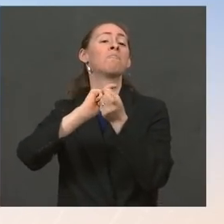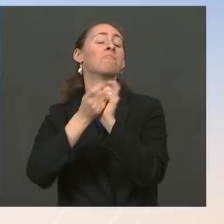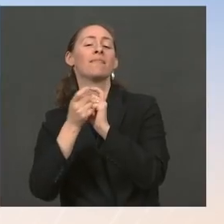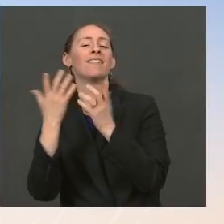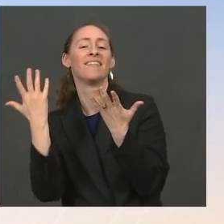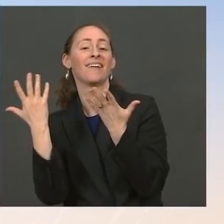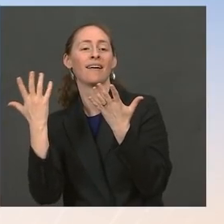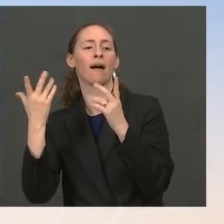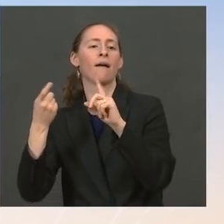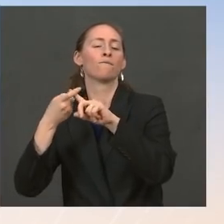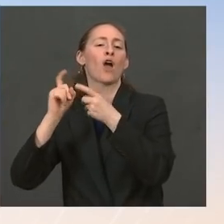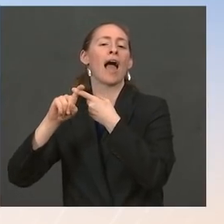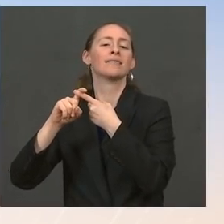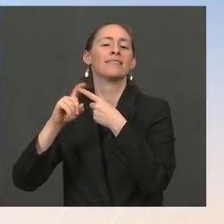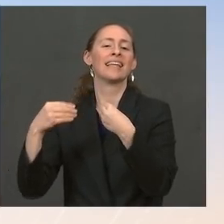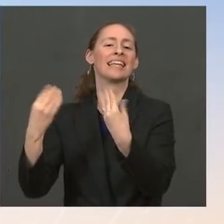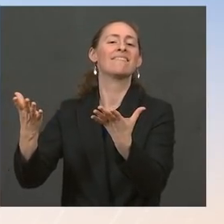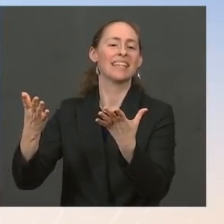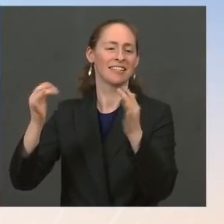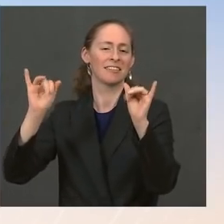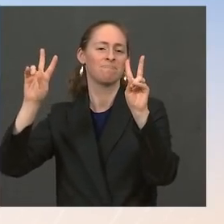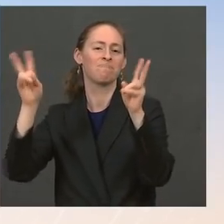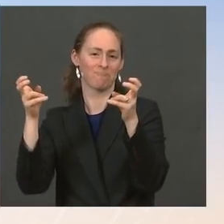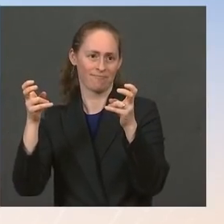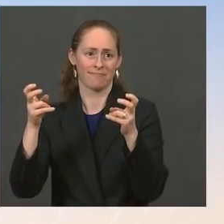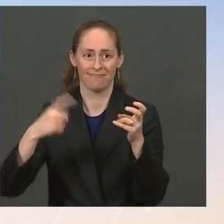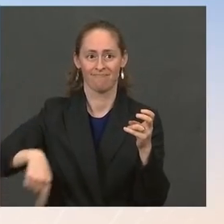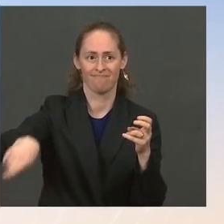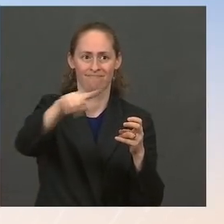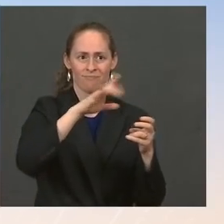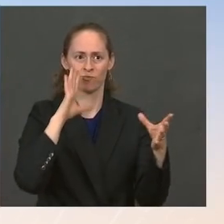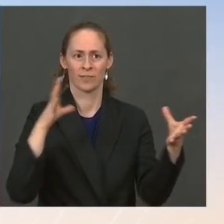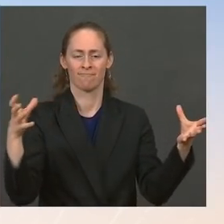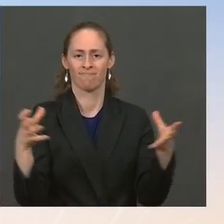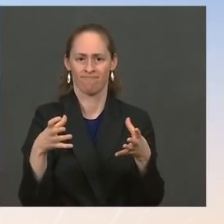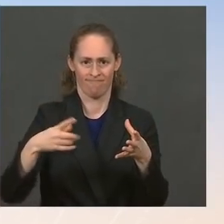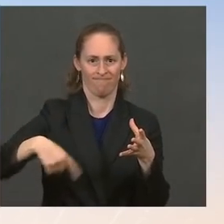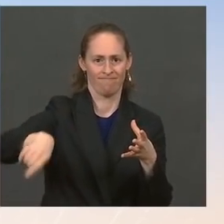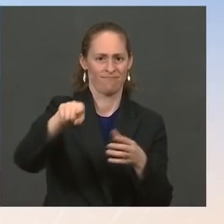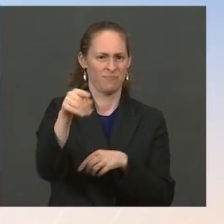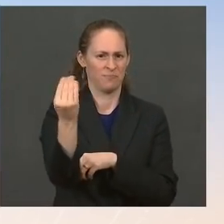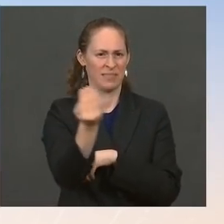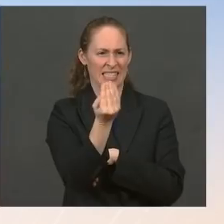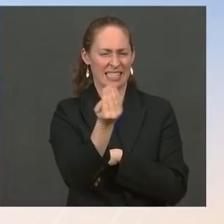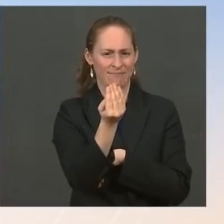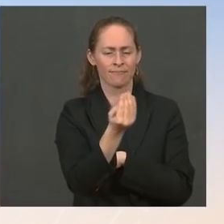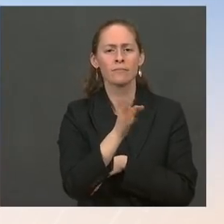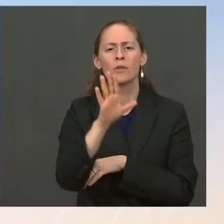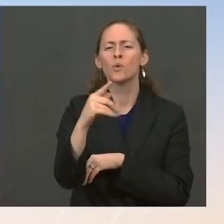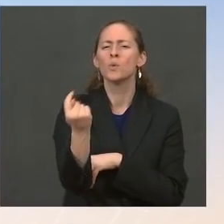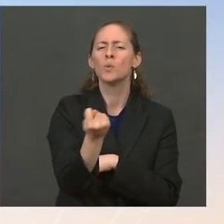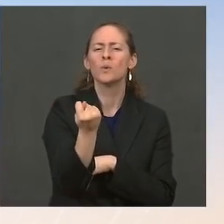as part of the Joining Forces initiative. That is on Monday. On Tuesday, the friend -- the President, the First Lady, the Vice President,